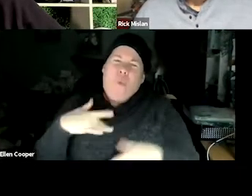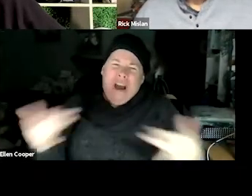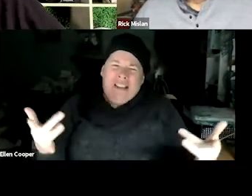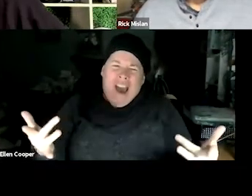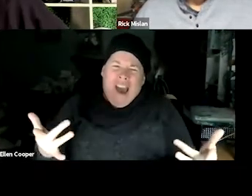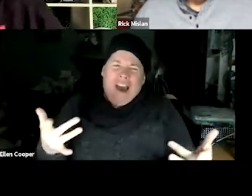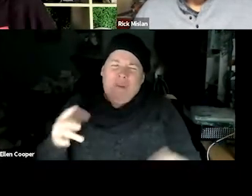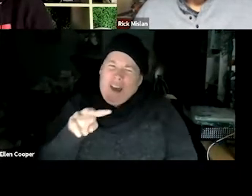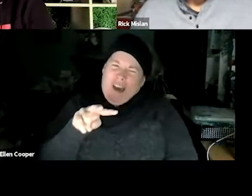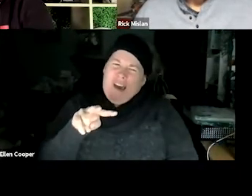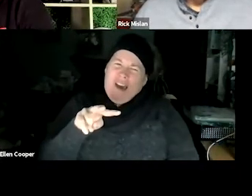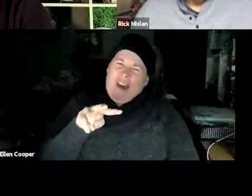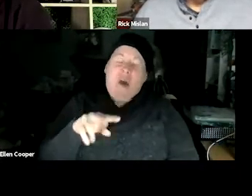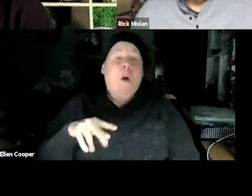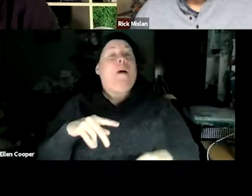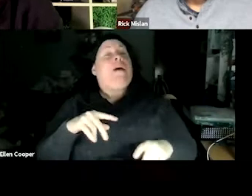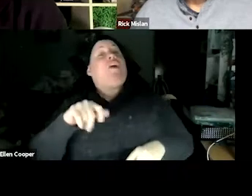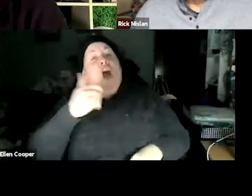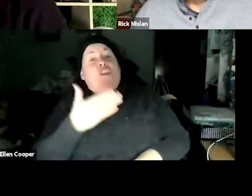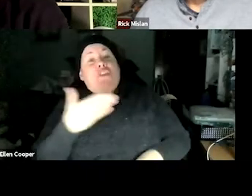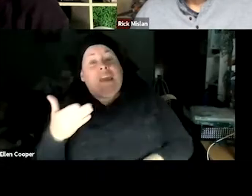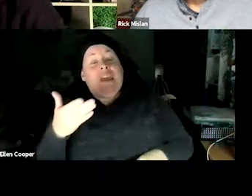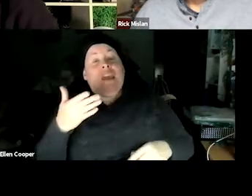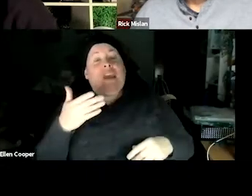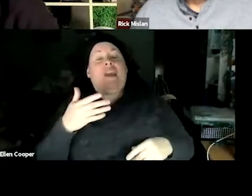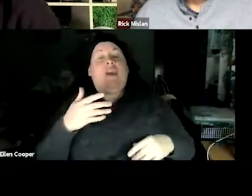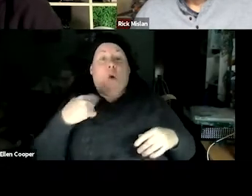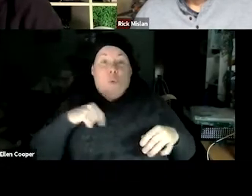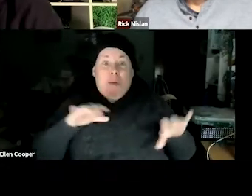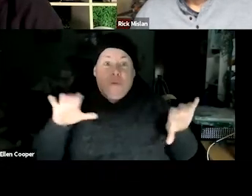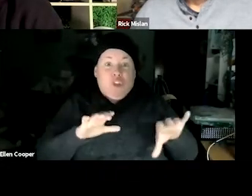now here's the other fascinating thing we would do these exercises and we're bringing in people